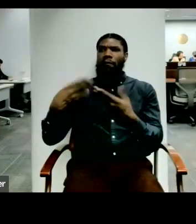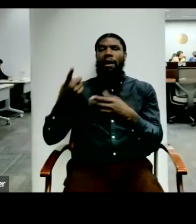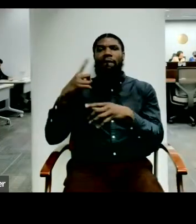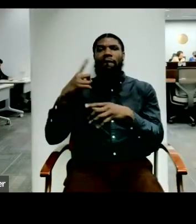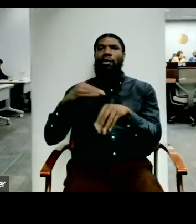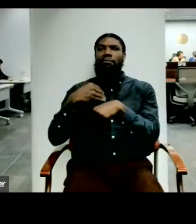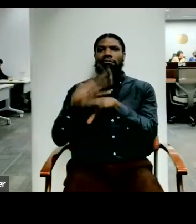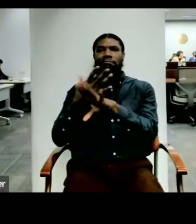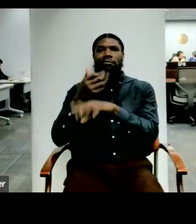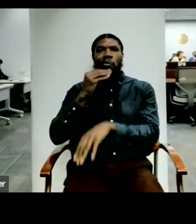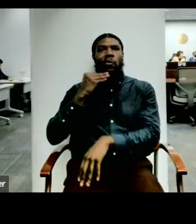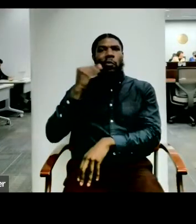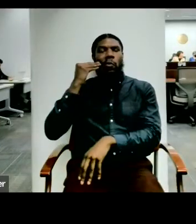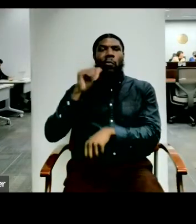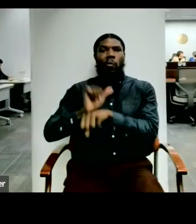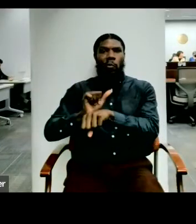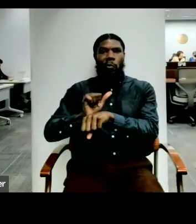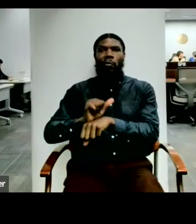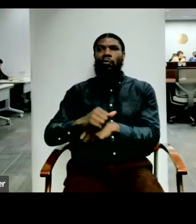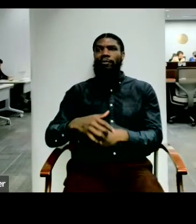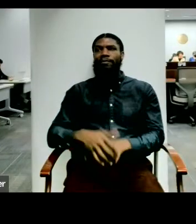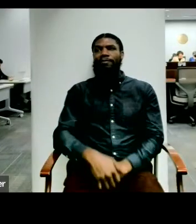Thank you. I now recognize Commissioner Lucas for eight minutes.